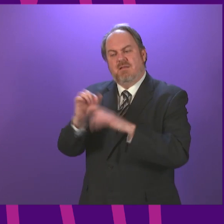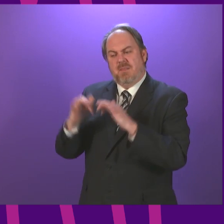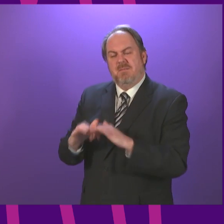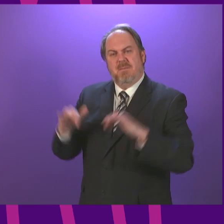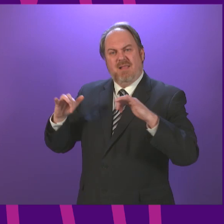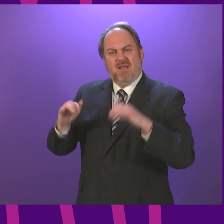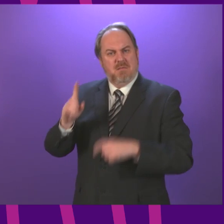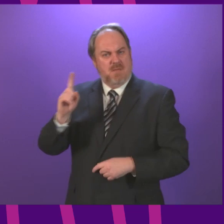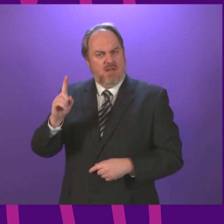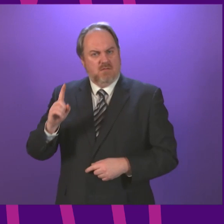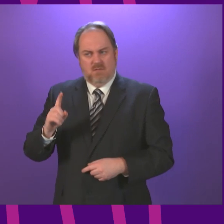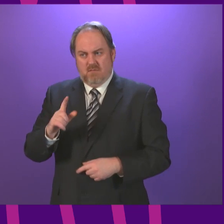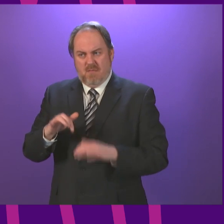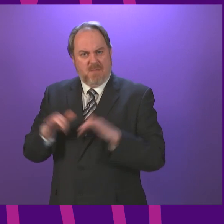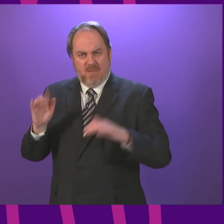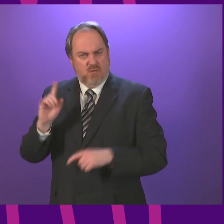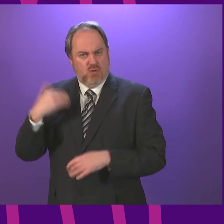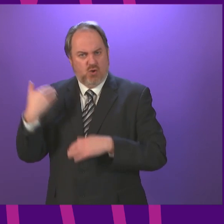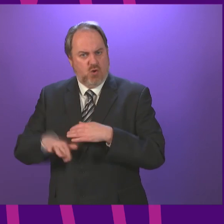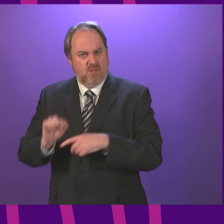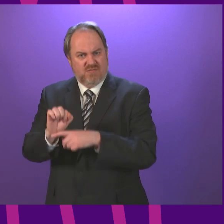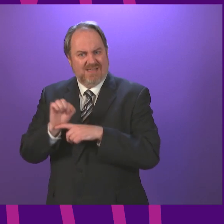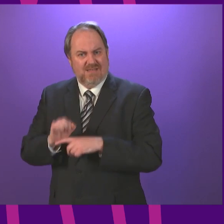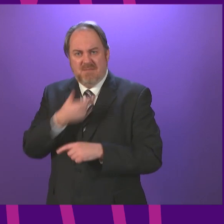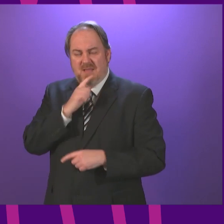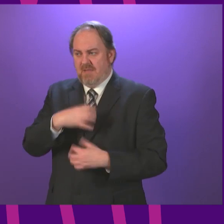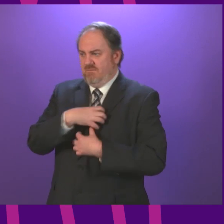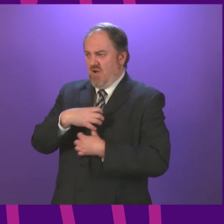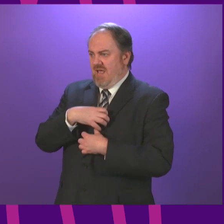there was no protection of the public. The public could not even walk in the streets